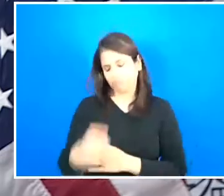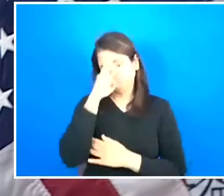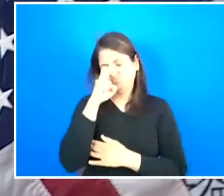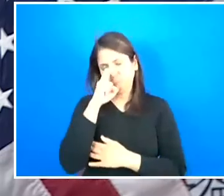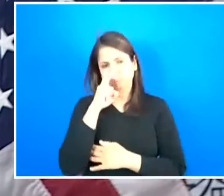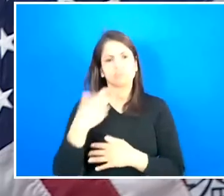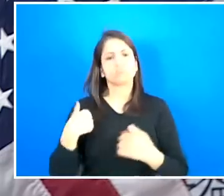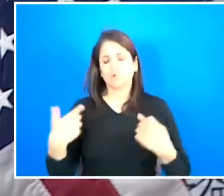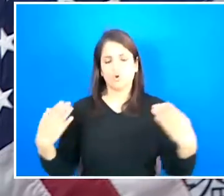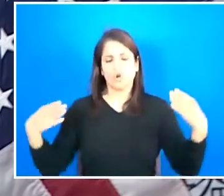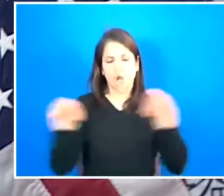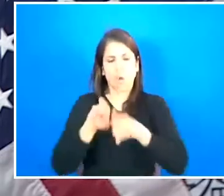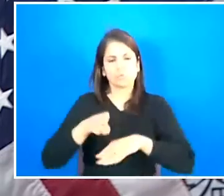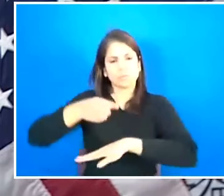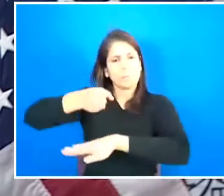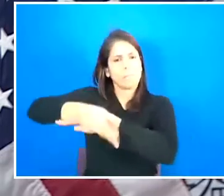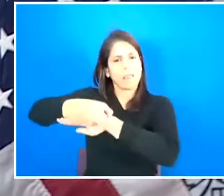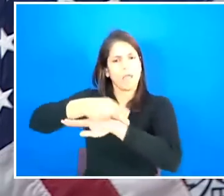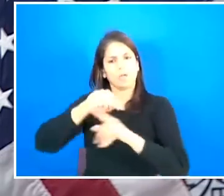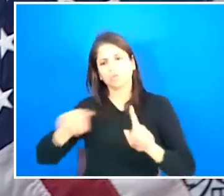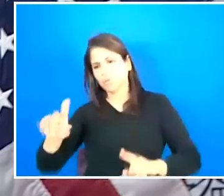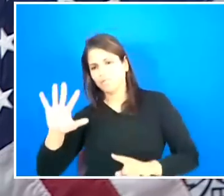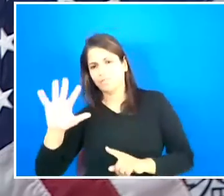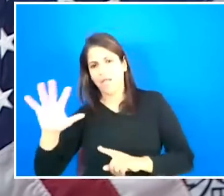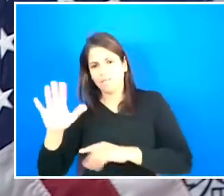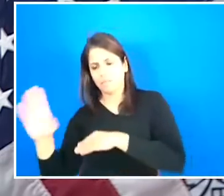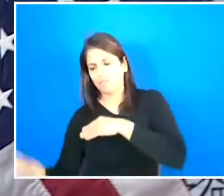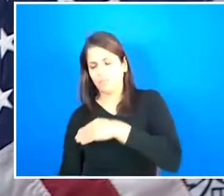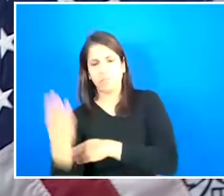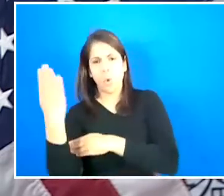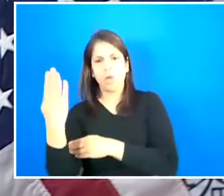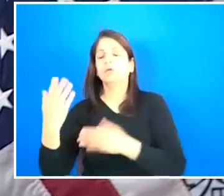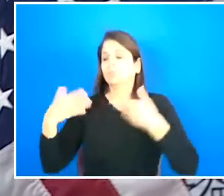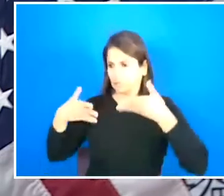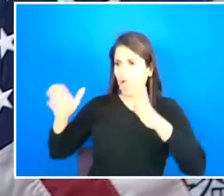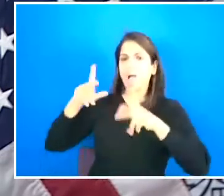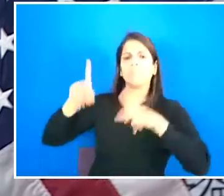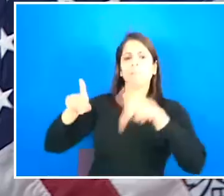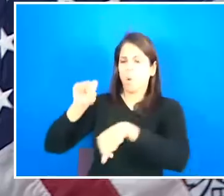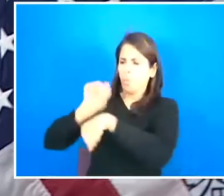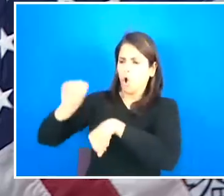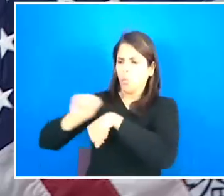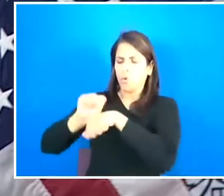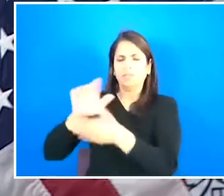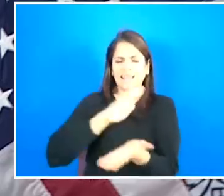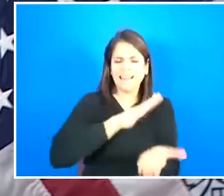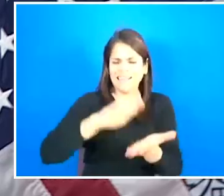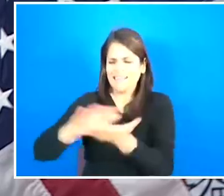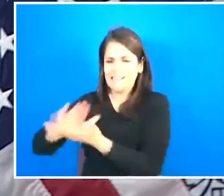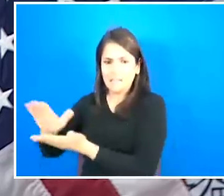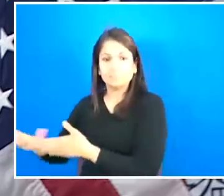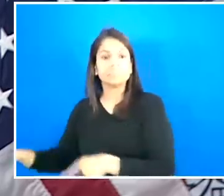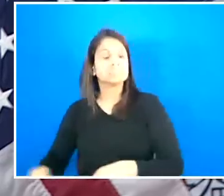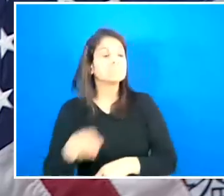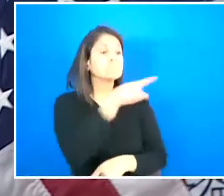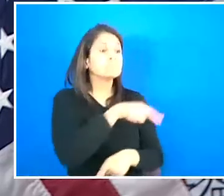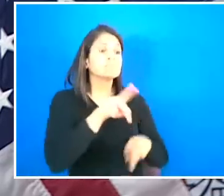READY TO COME IN TO A SAFE HAVEN AND NYPD IS THERE TO ASSIST AND MAKE SURE WE GET THE HELP TO PEOPLEE W NEED.